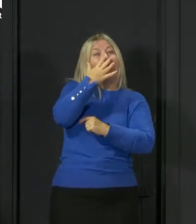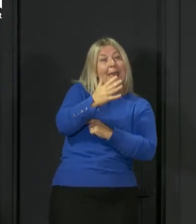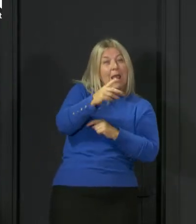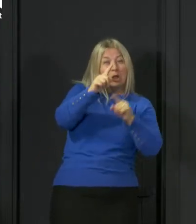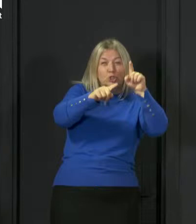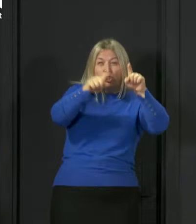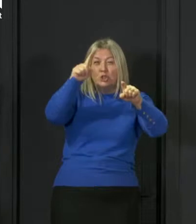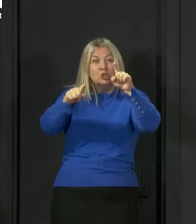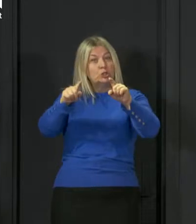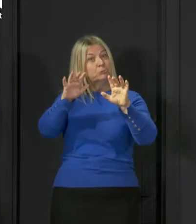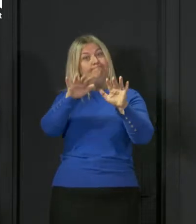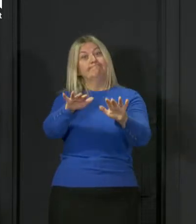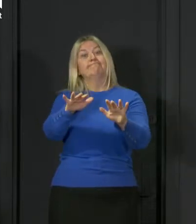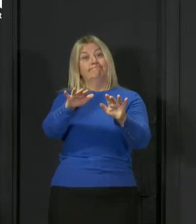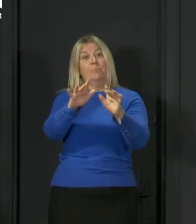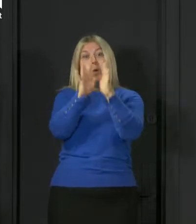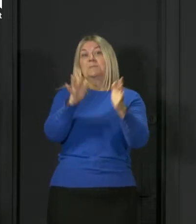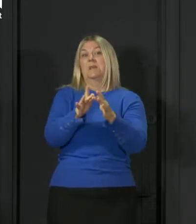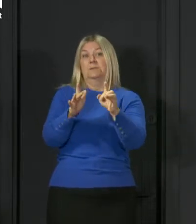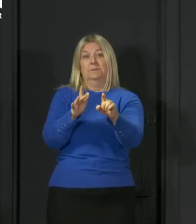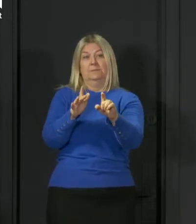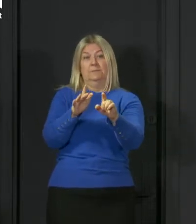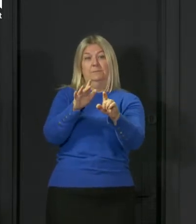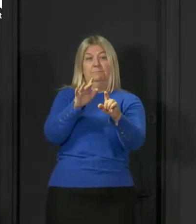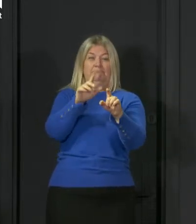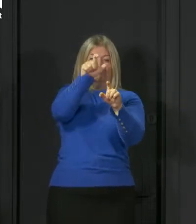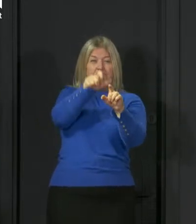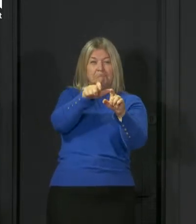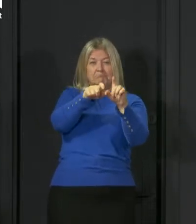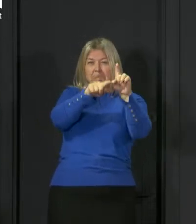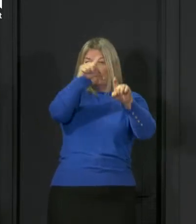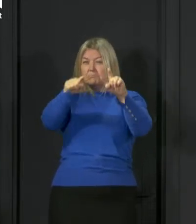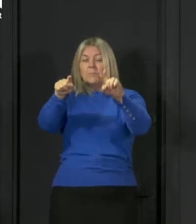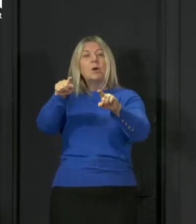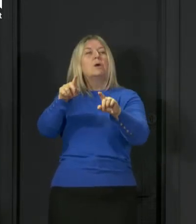And at the moment that chart illustrates the trend that we've talked about in recent